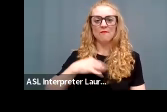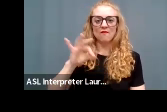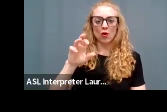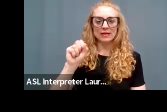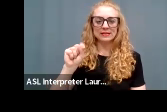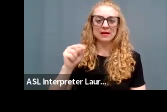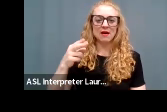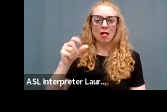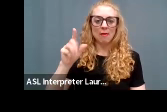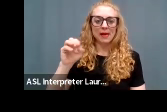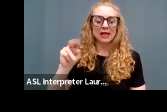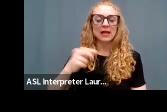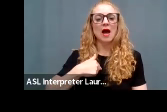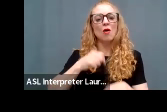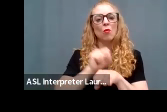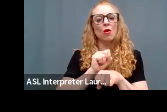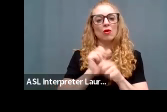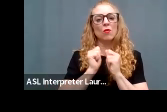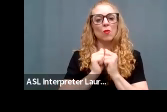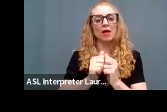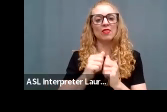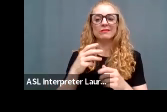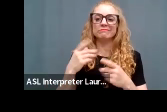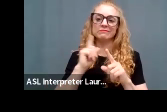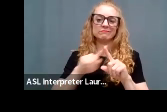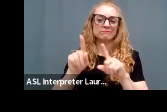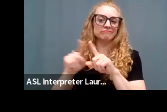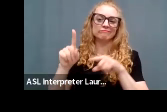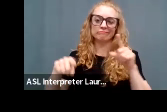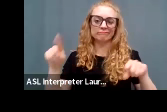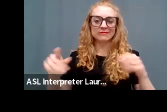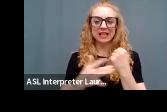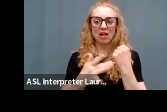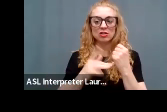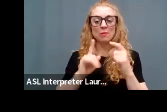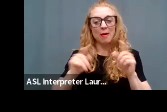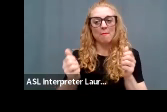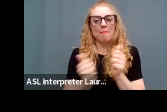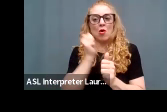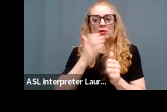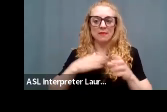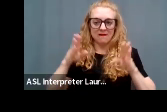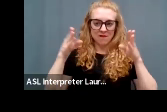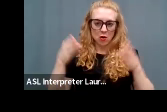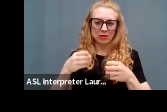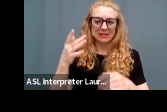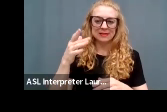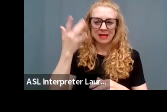I work with a wide variety of Technologies but I've Focus mostly on Smart Home Smart Building